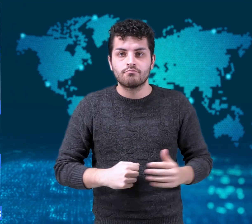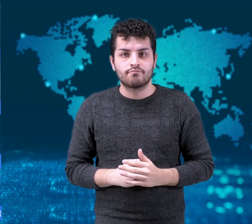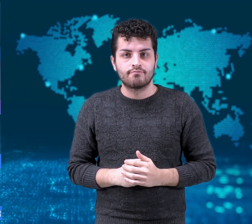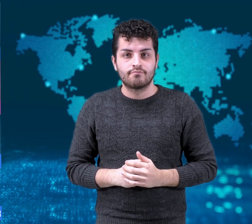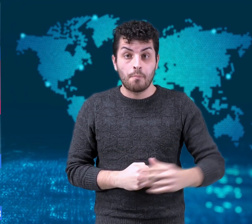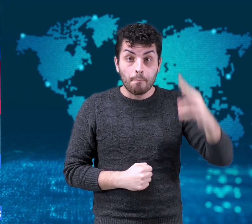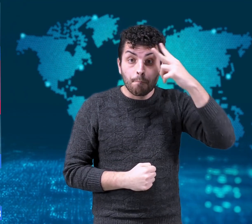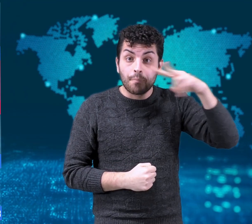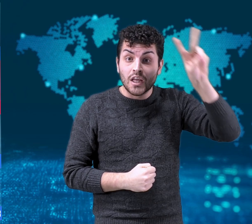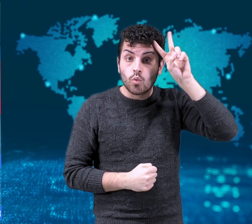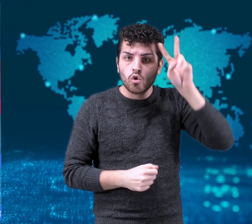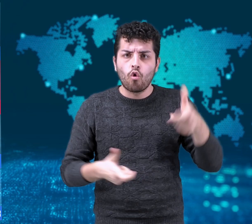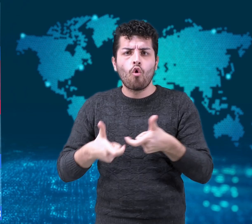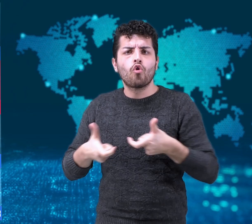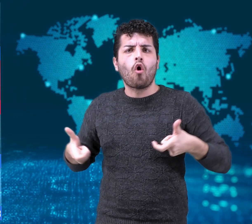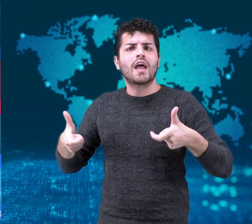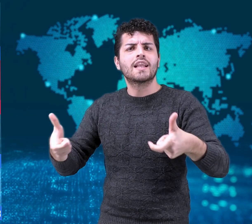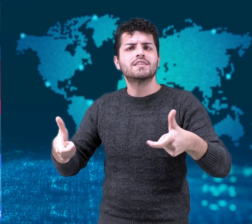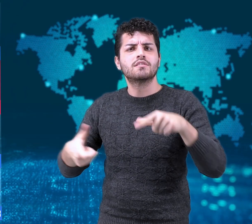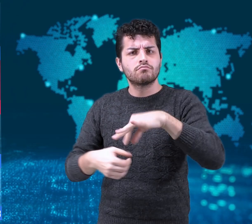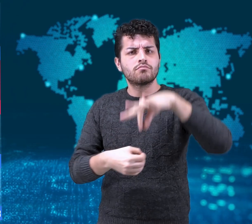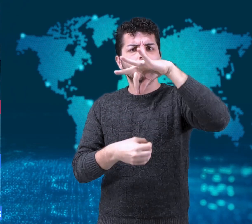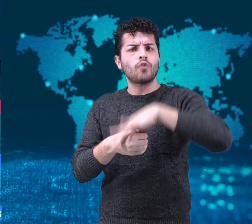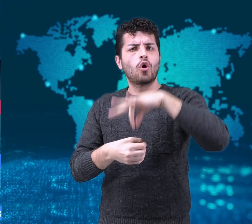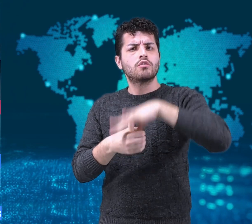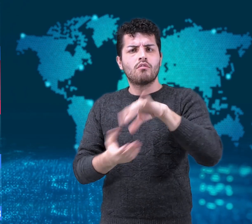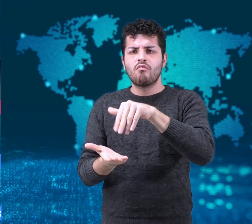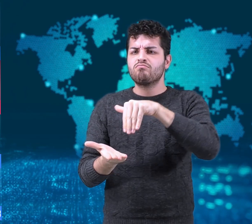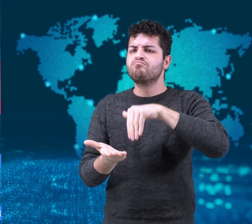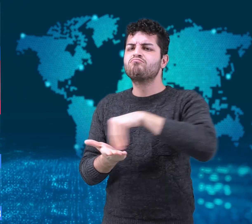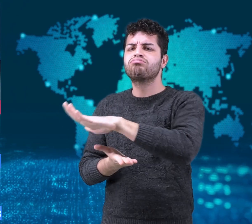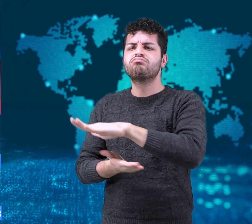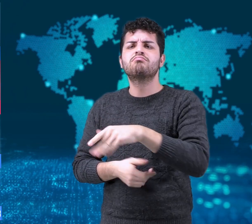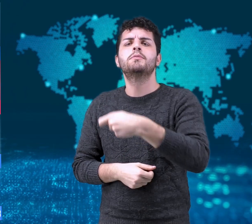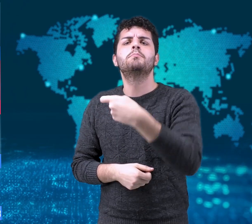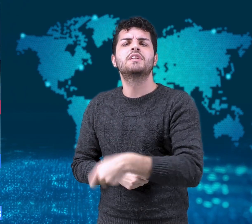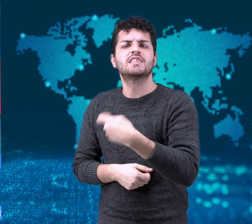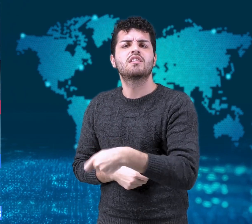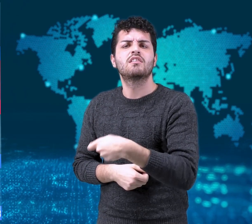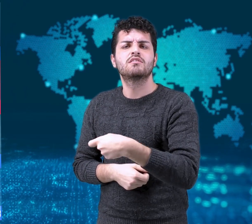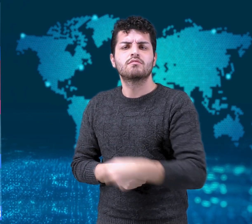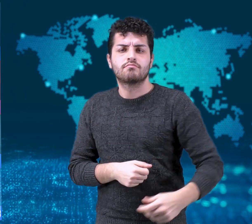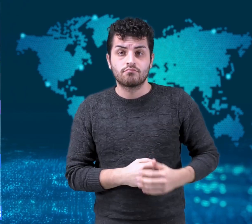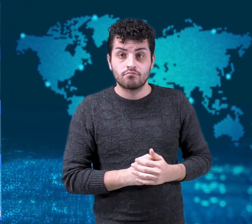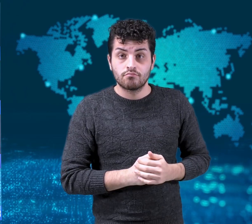Congress votes to remove President.